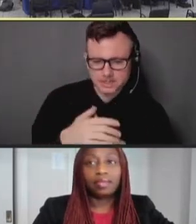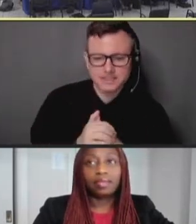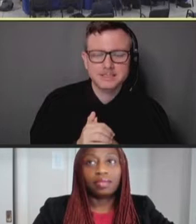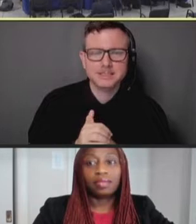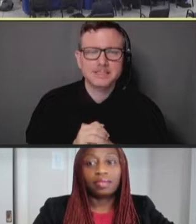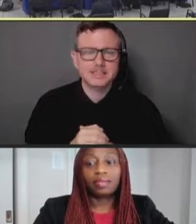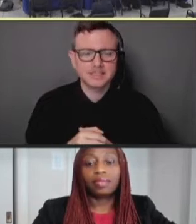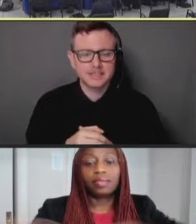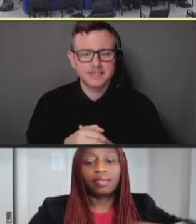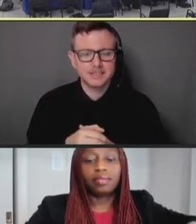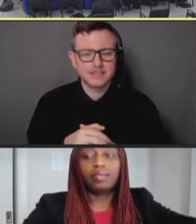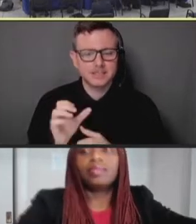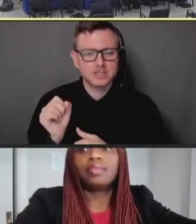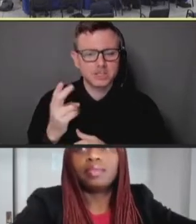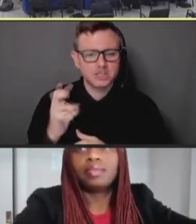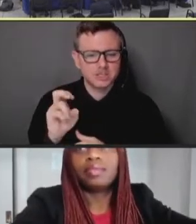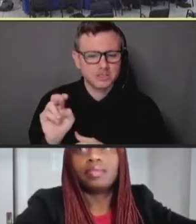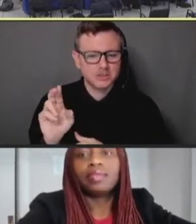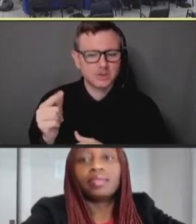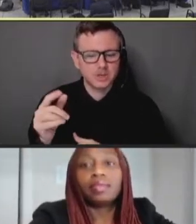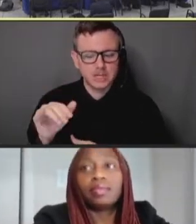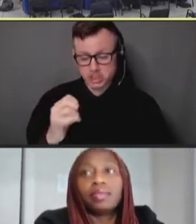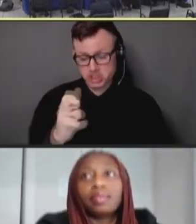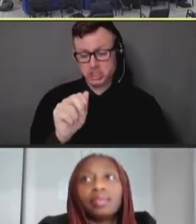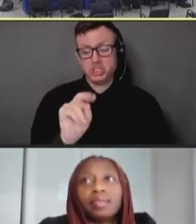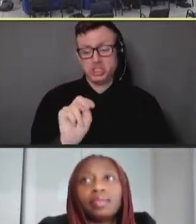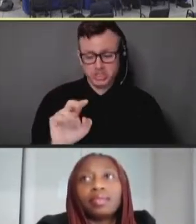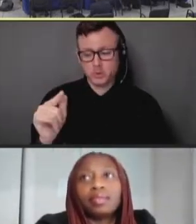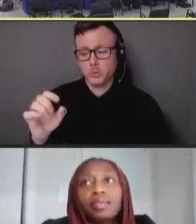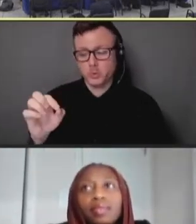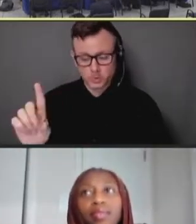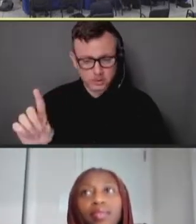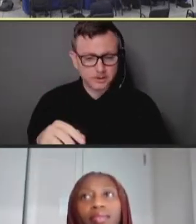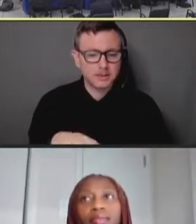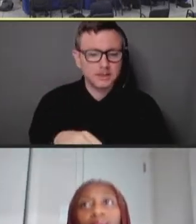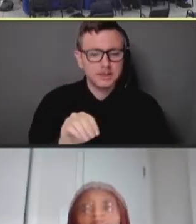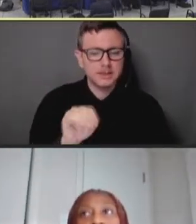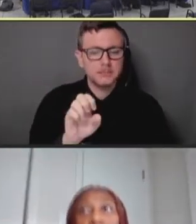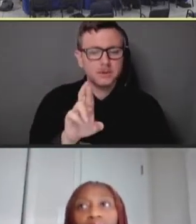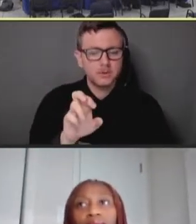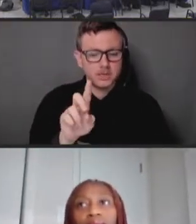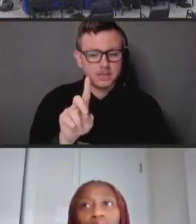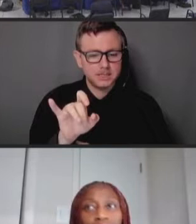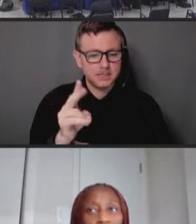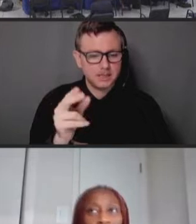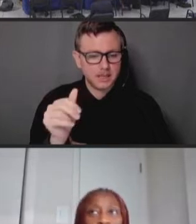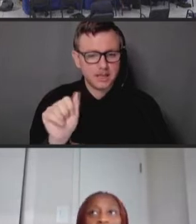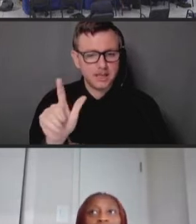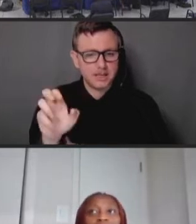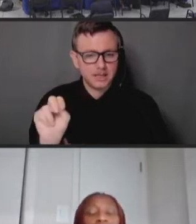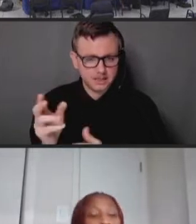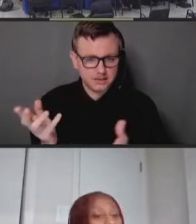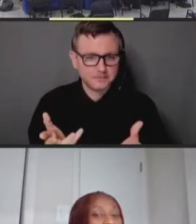Jean Goode. Jean-Venable Goode: Here. Ann Aikin: Good morning. Meredith Allen. Meredith Allen: Present.